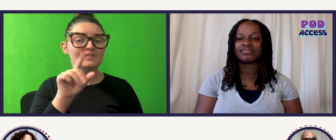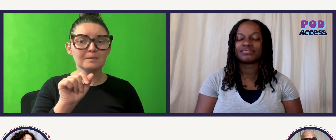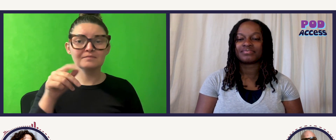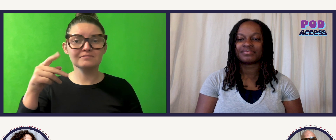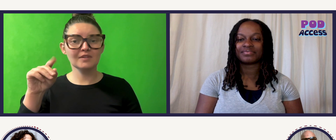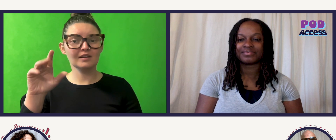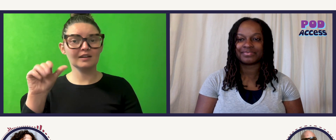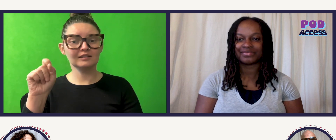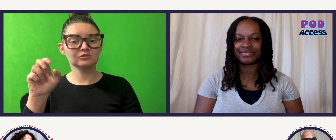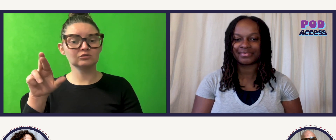to audiences and each other.